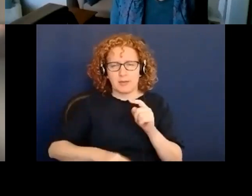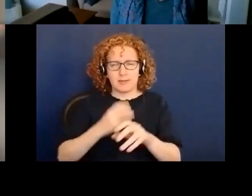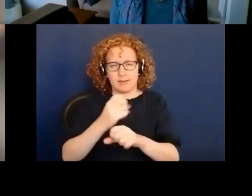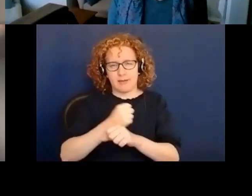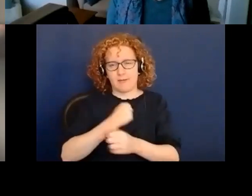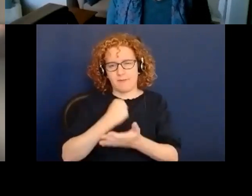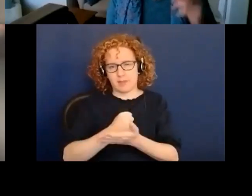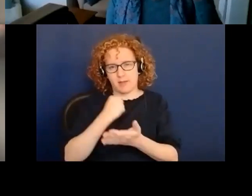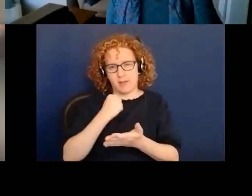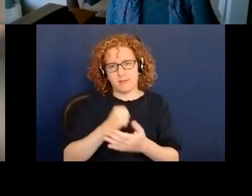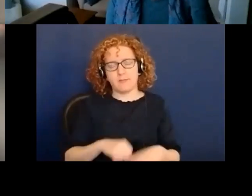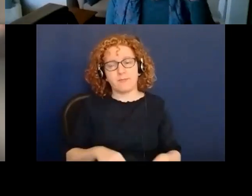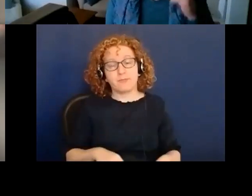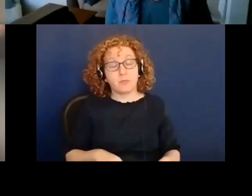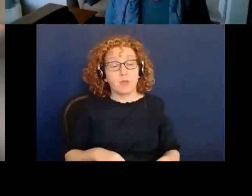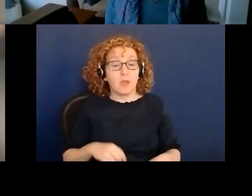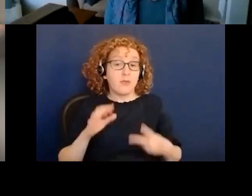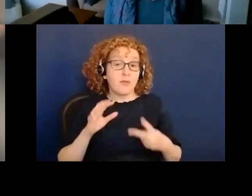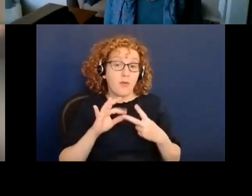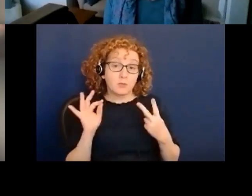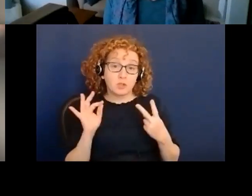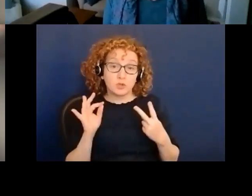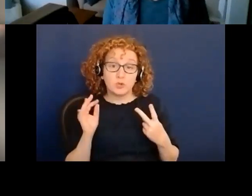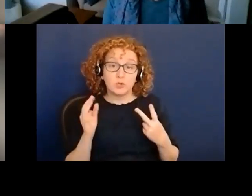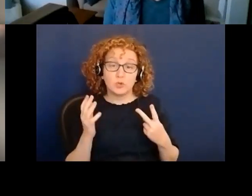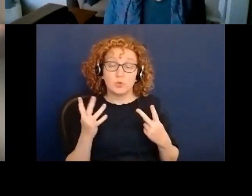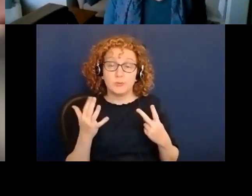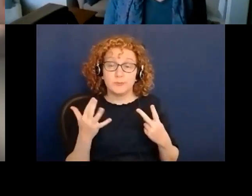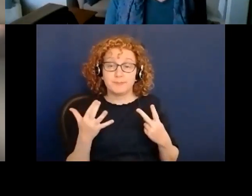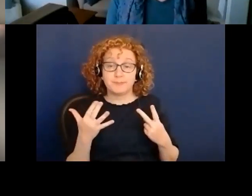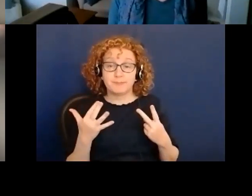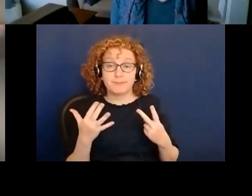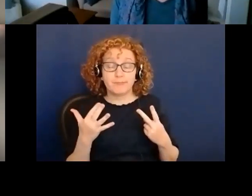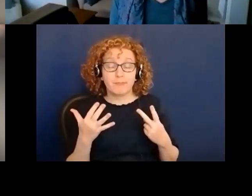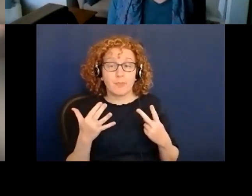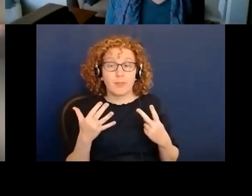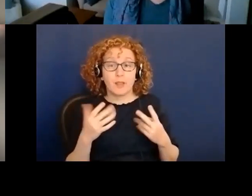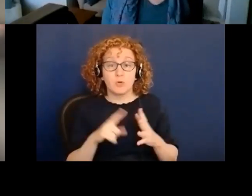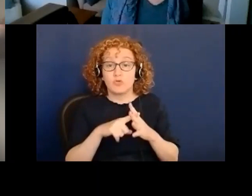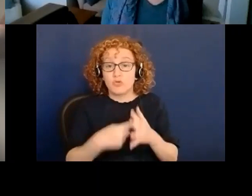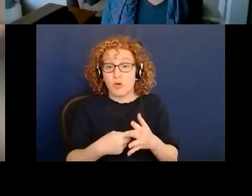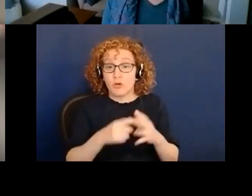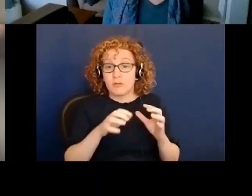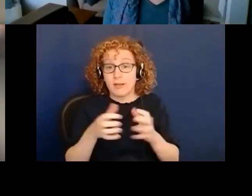then they have the option to just um so they can they can start classes in the in the fall